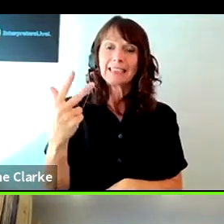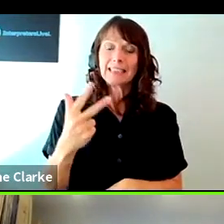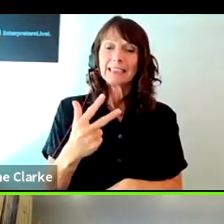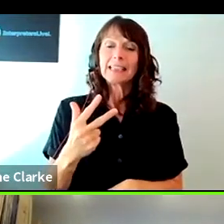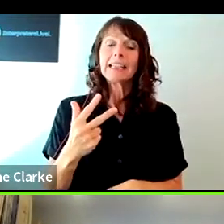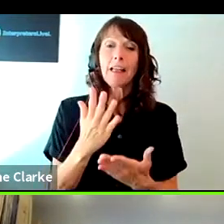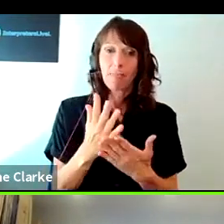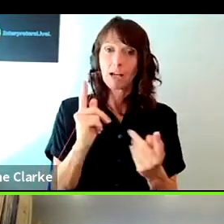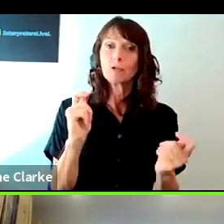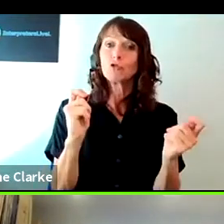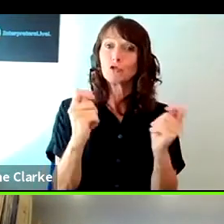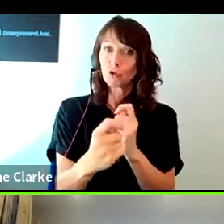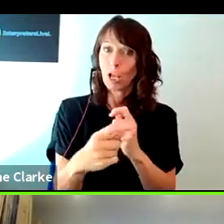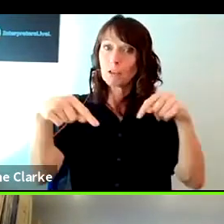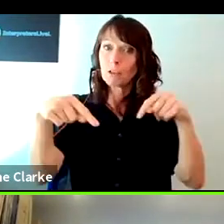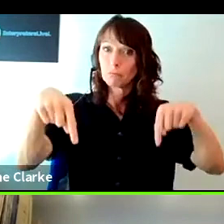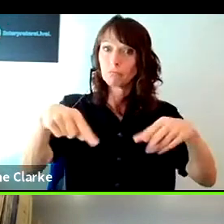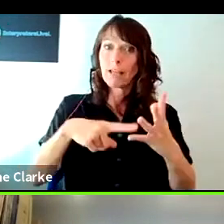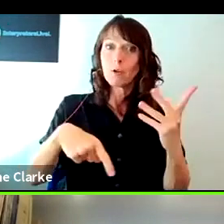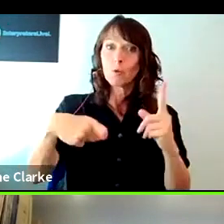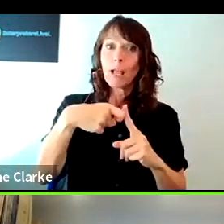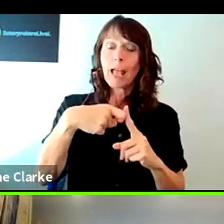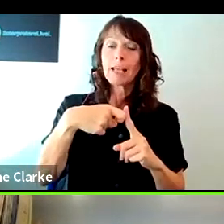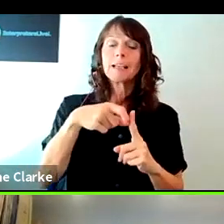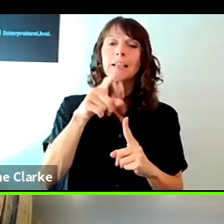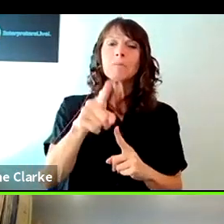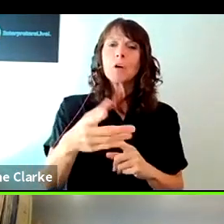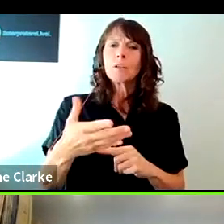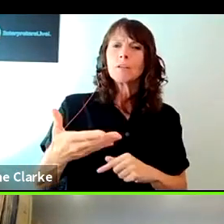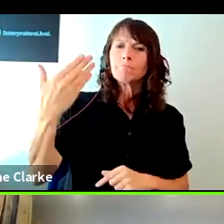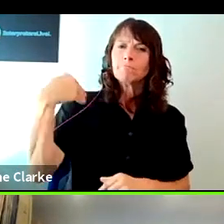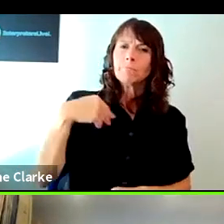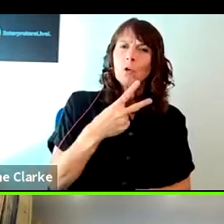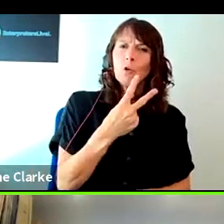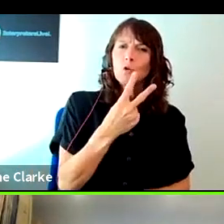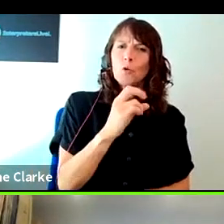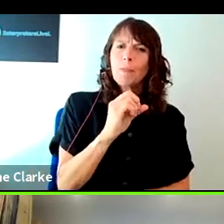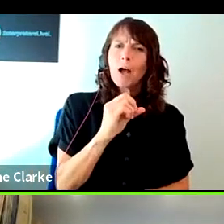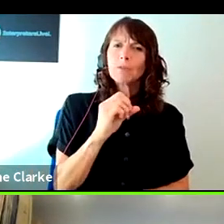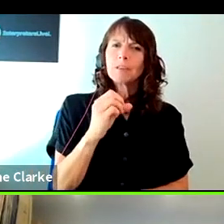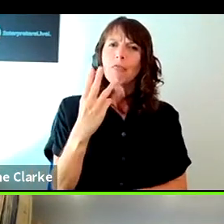as long ago, as 2003, the UK government published a